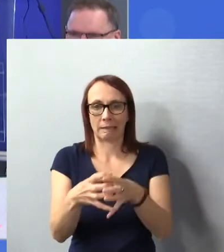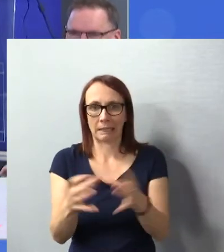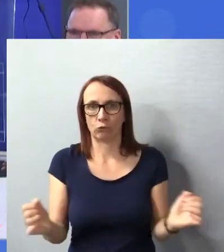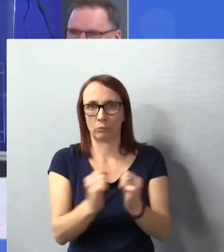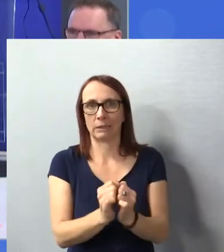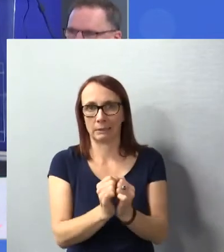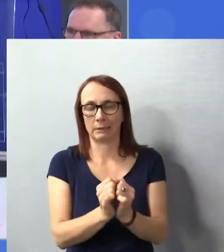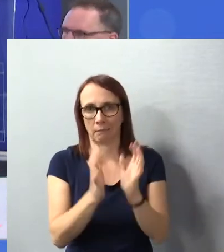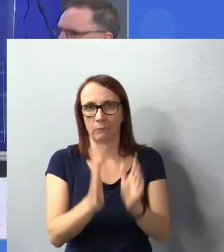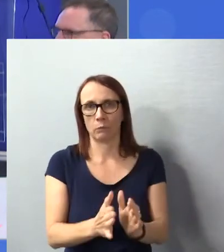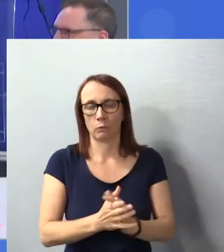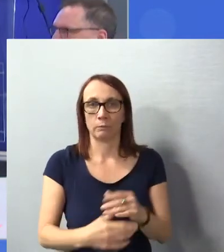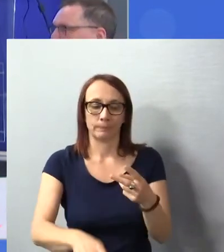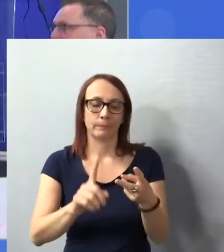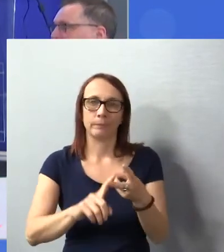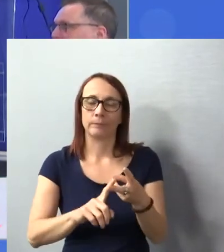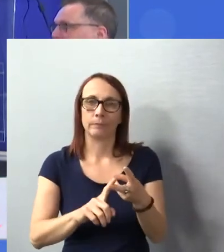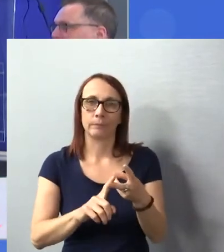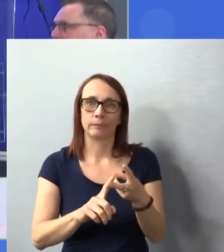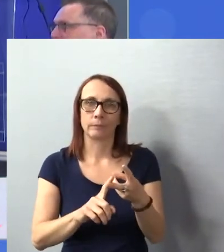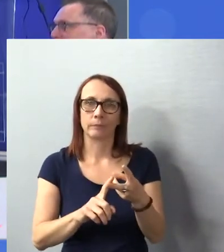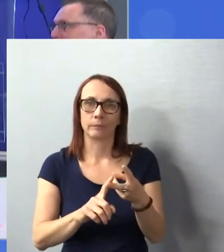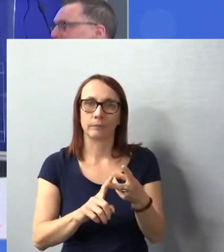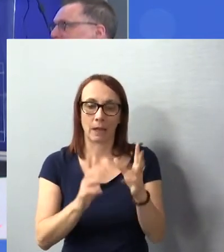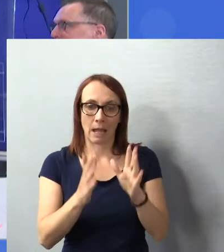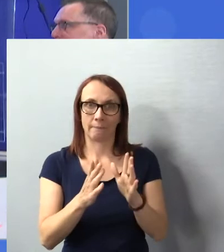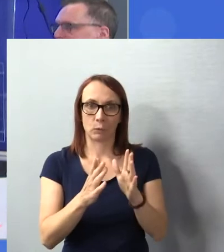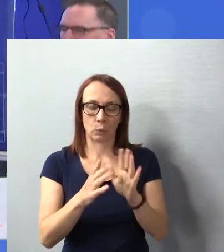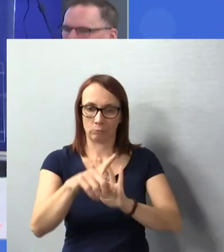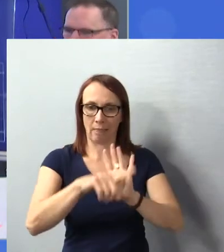another suggestion was that we needed to make some legislation to focus minds and